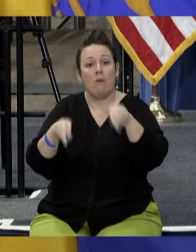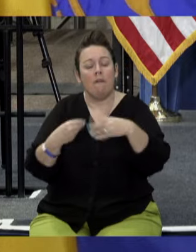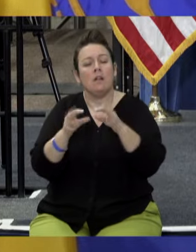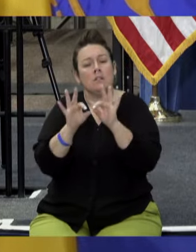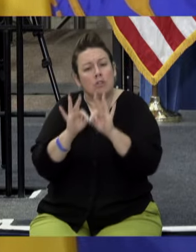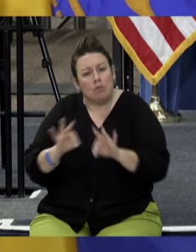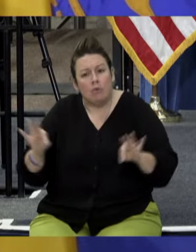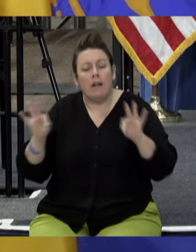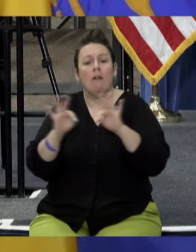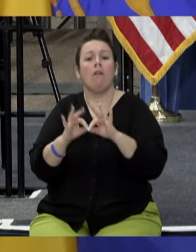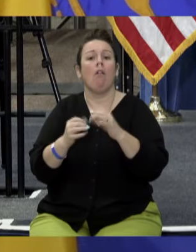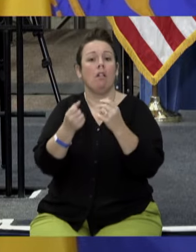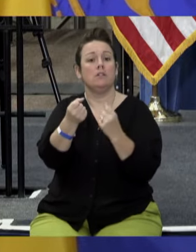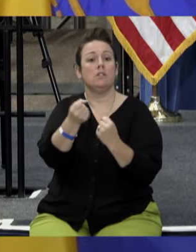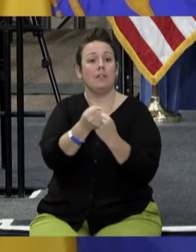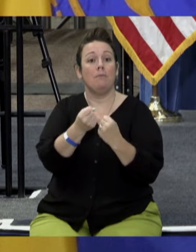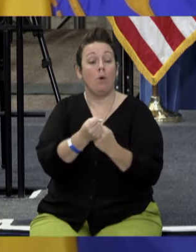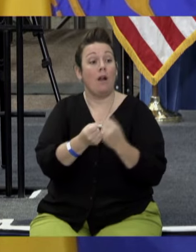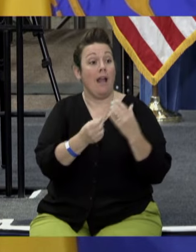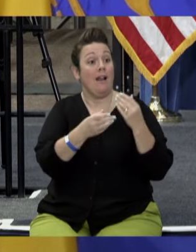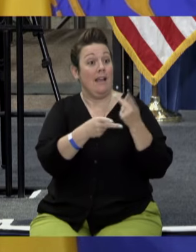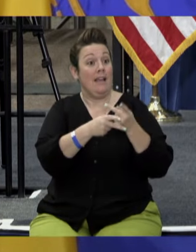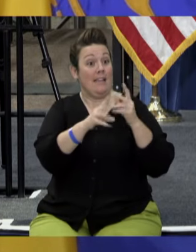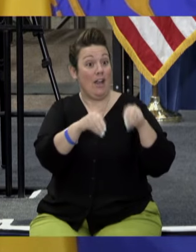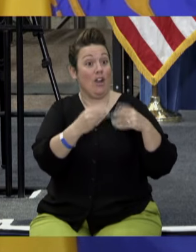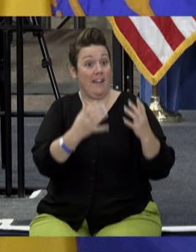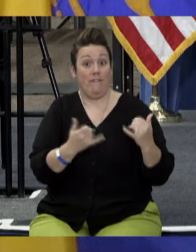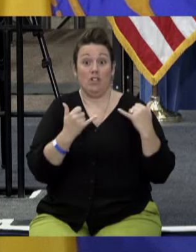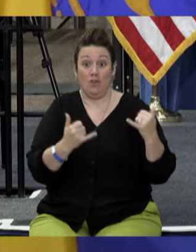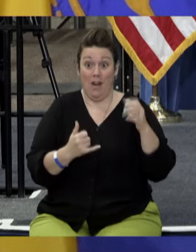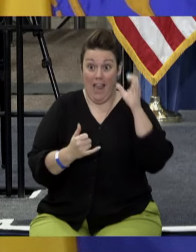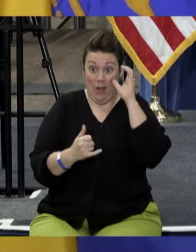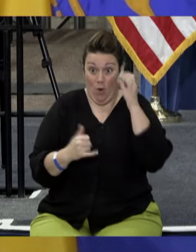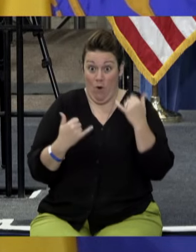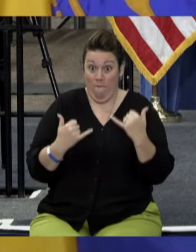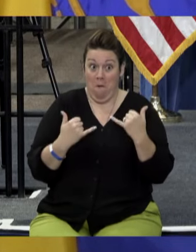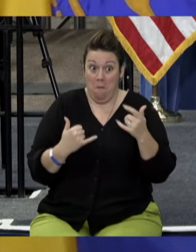support. And the caregivers that we've heard from today who've told their brave stories really